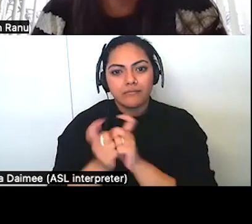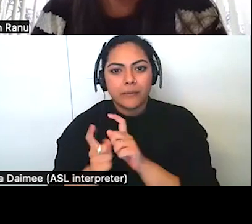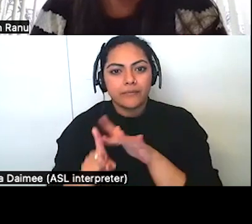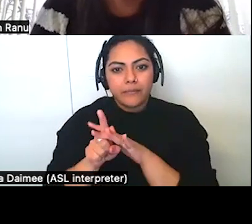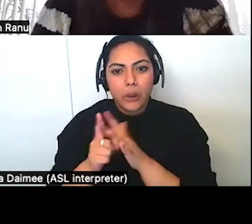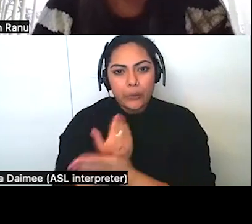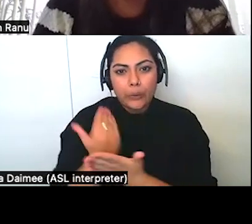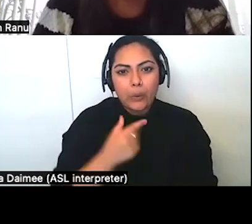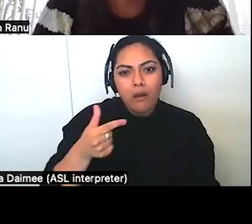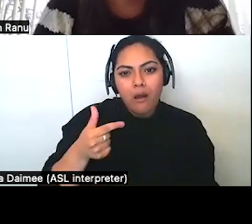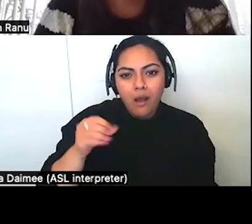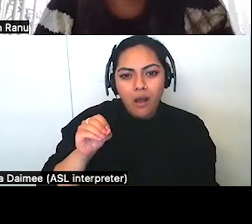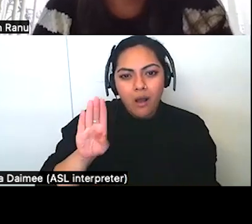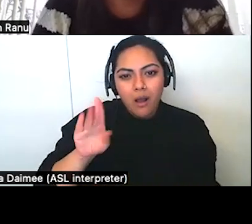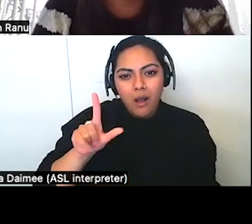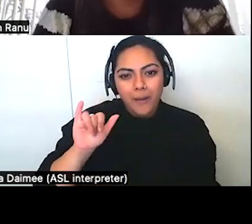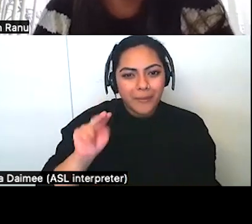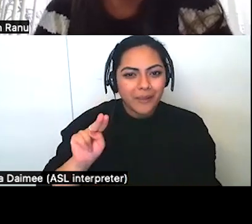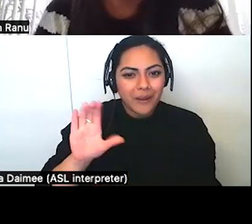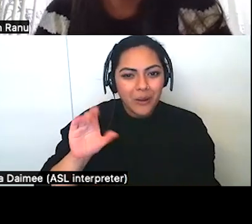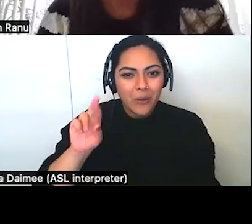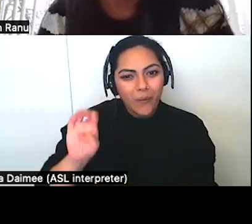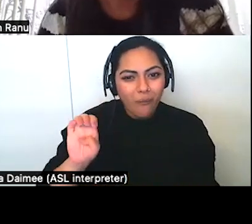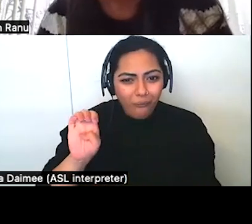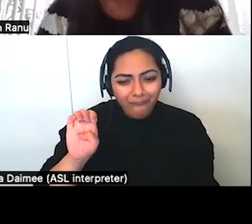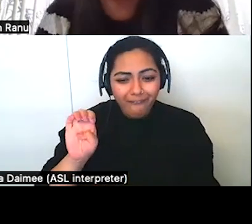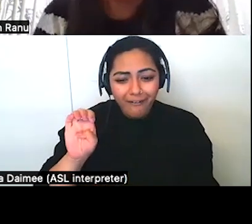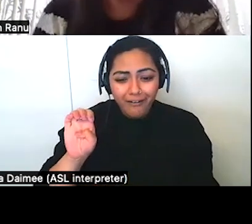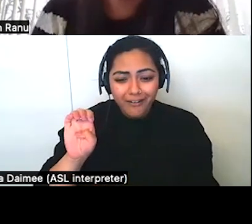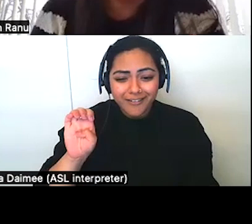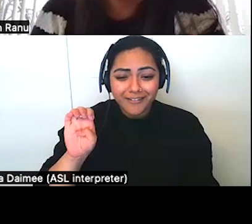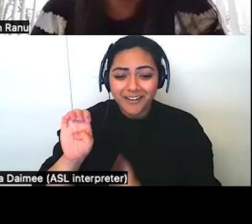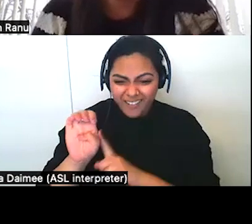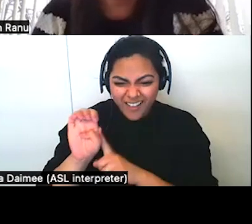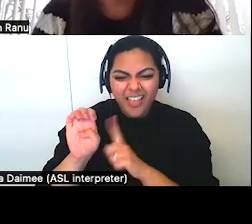Am I saying that Taylor Swift might be behind the rise of mushrooms? I can neither deny or